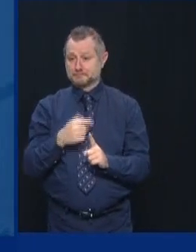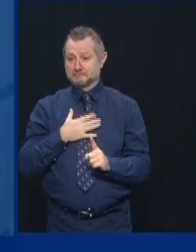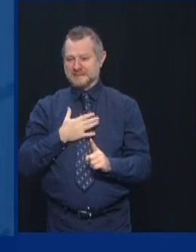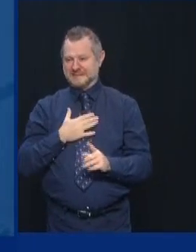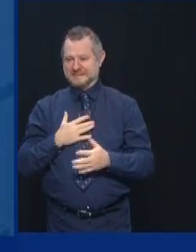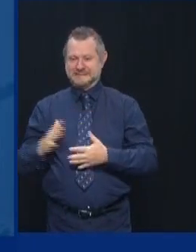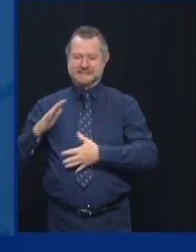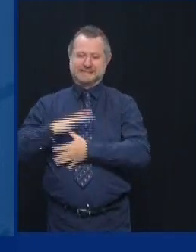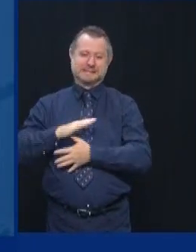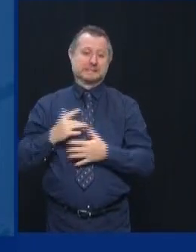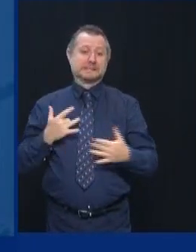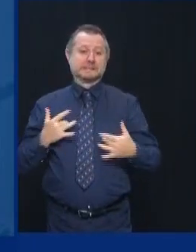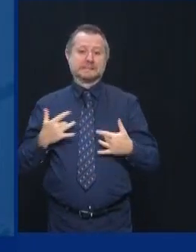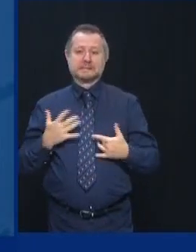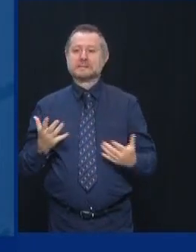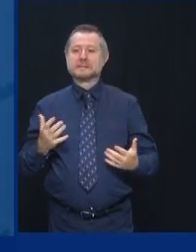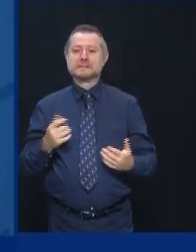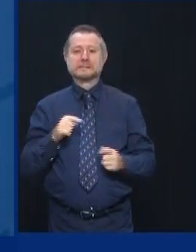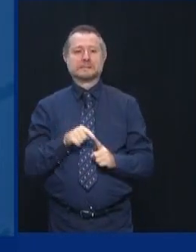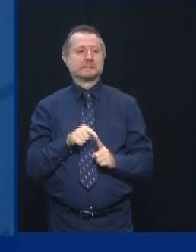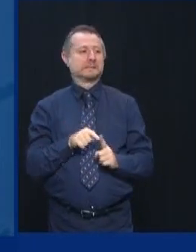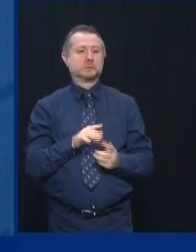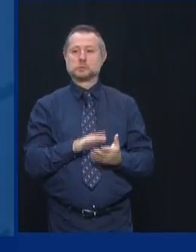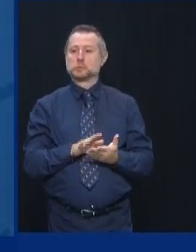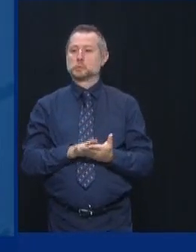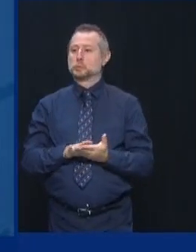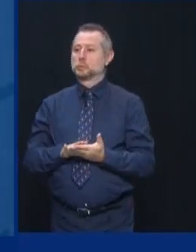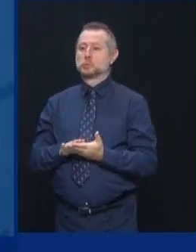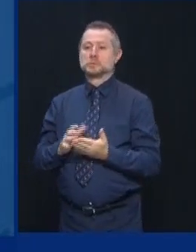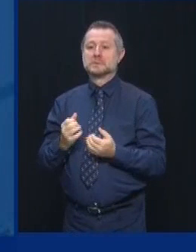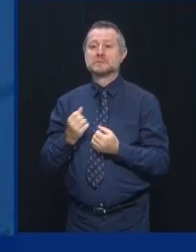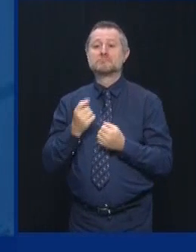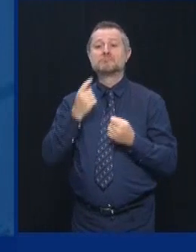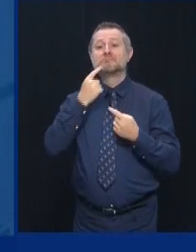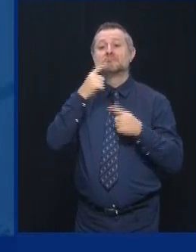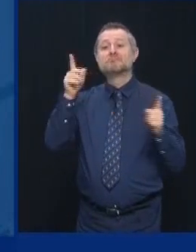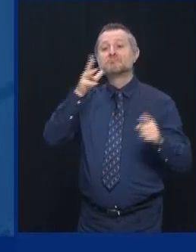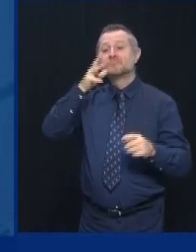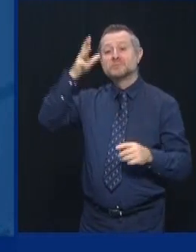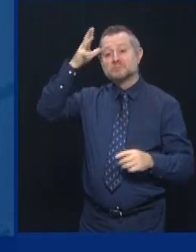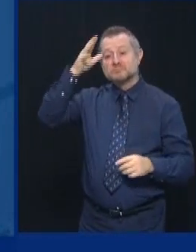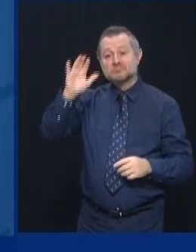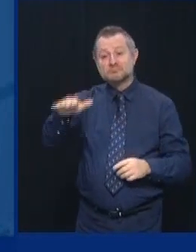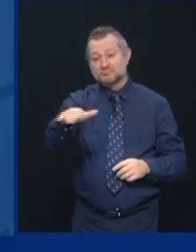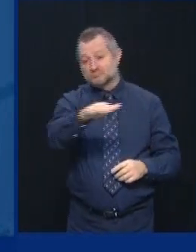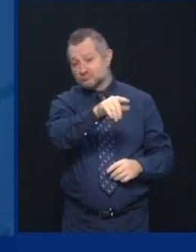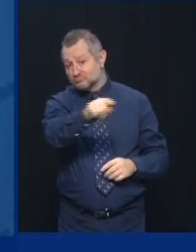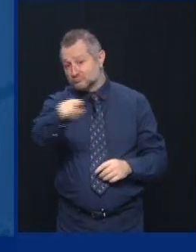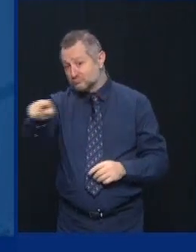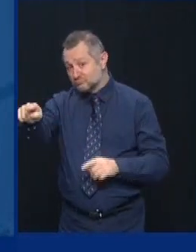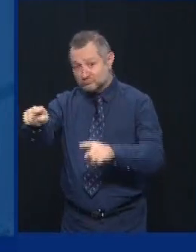THE RULES. THAT'S WHY. ON SCHOOLS, MY NUMBER ONE